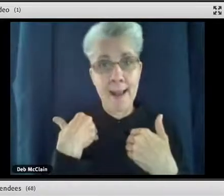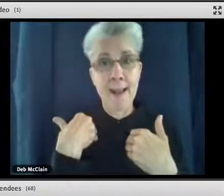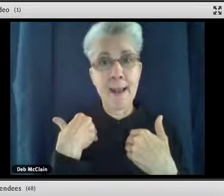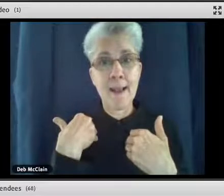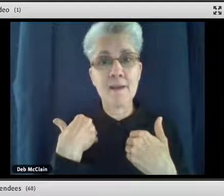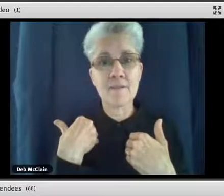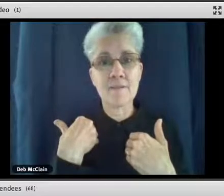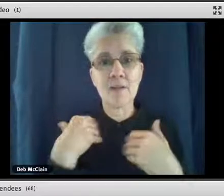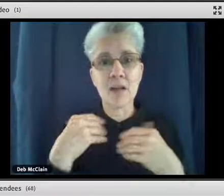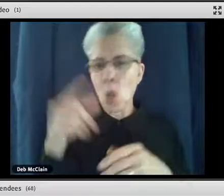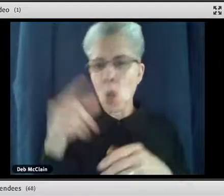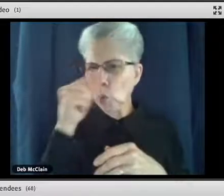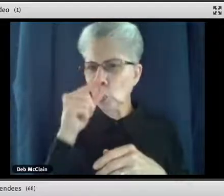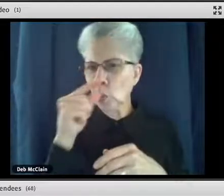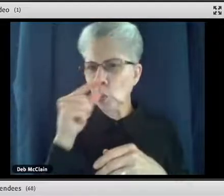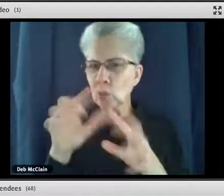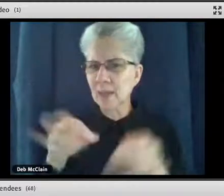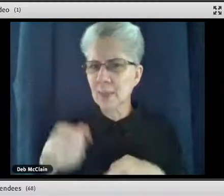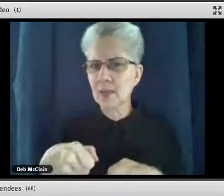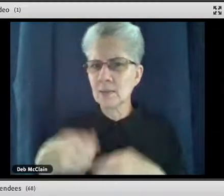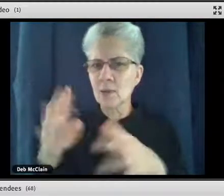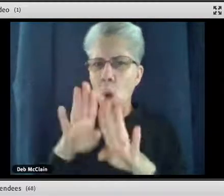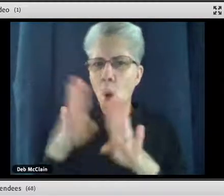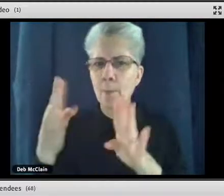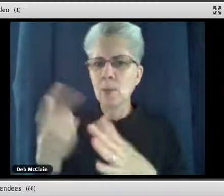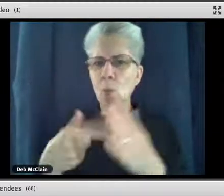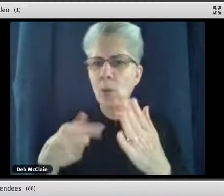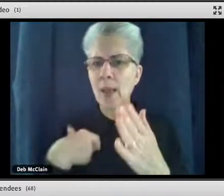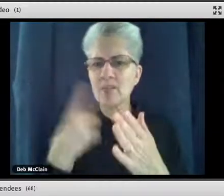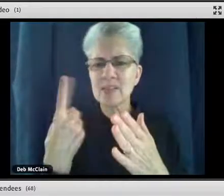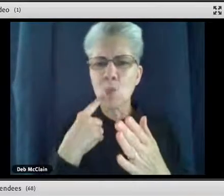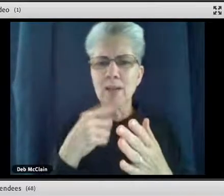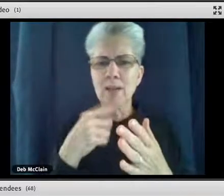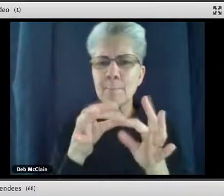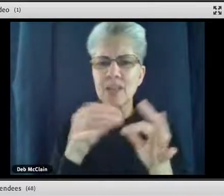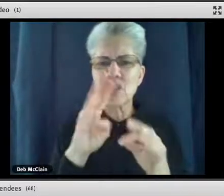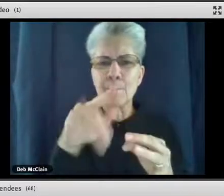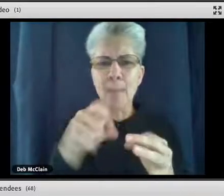So those of you all who have the Google document open, what do we have?